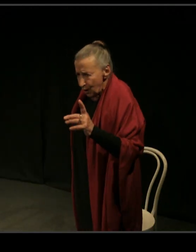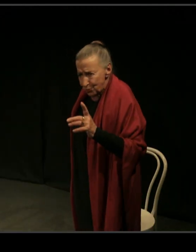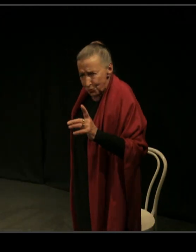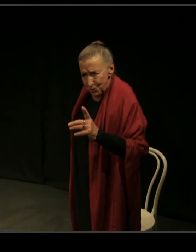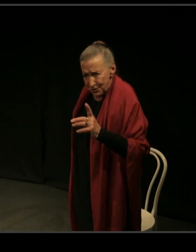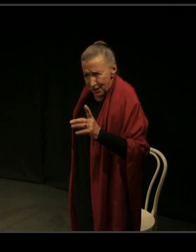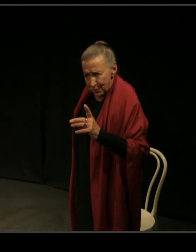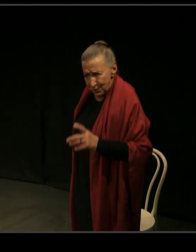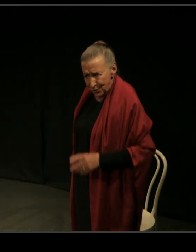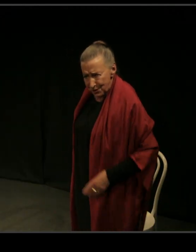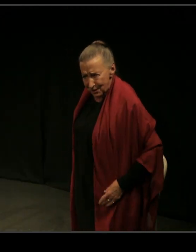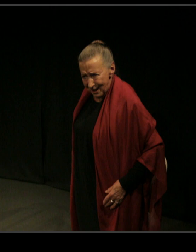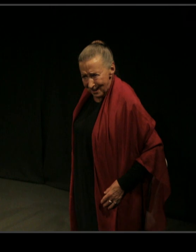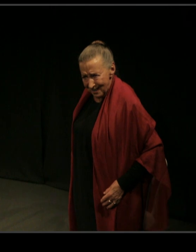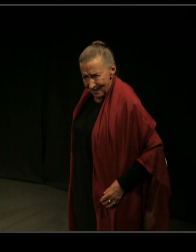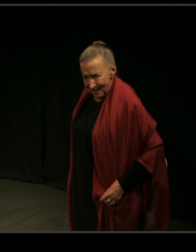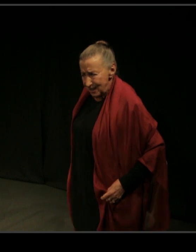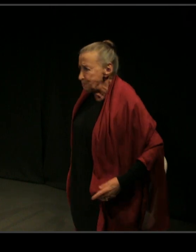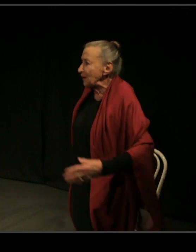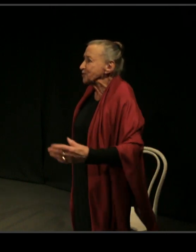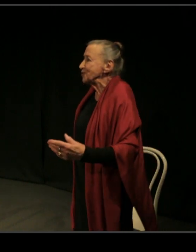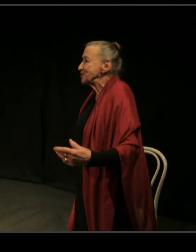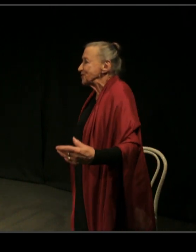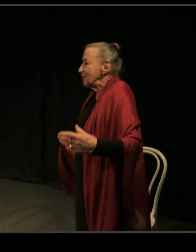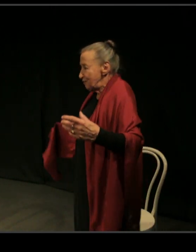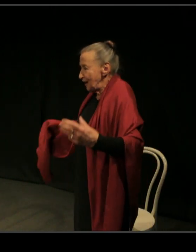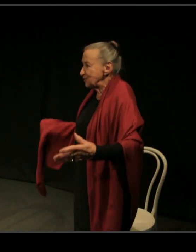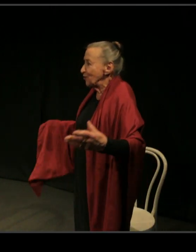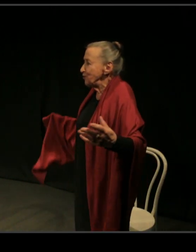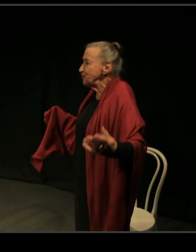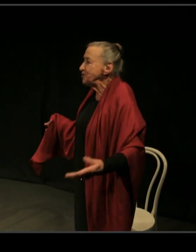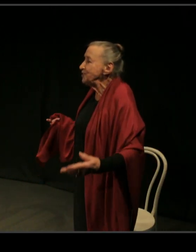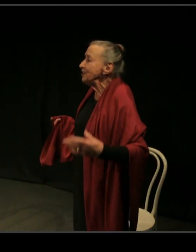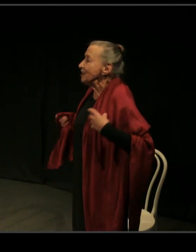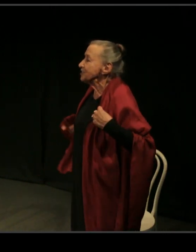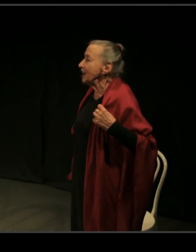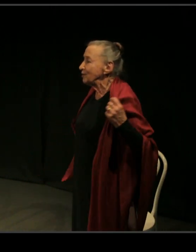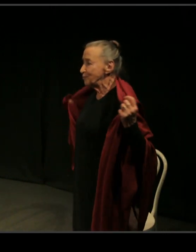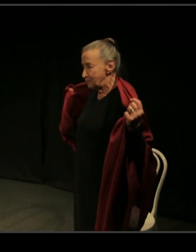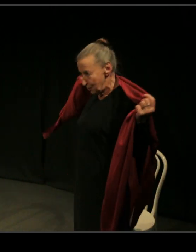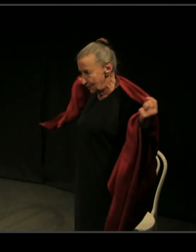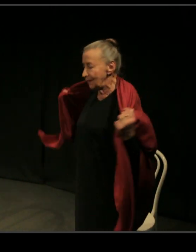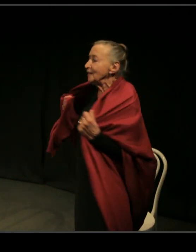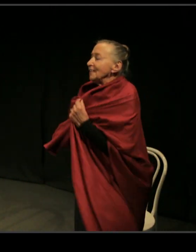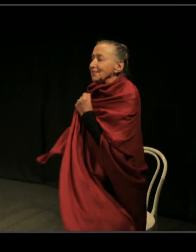he still felt nature's draw and said, moved by the native woods he saw: